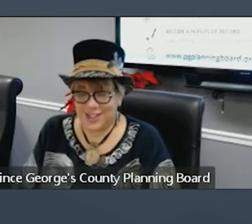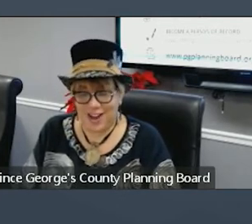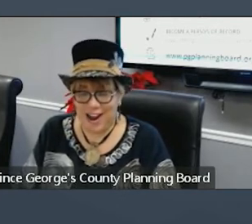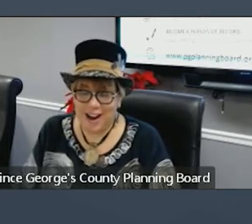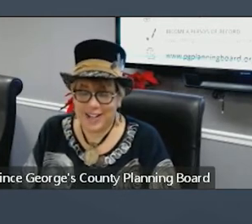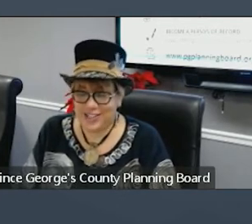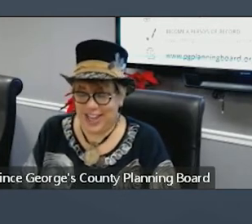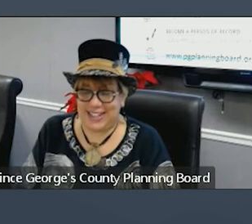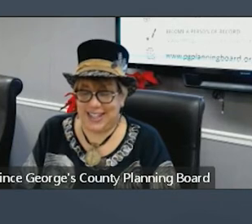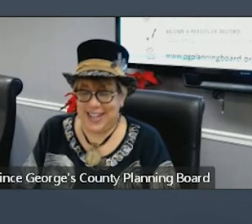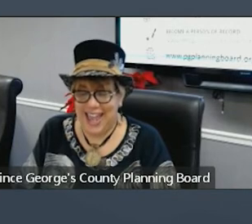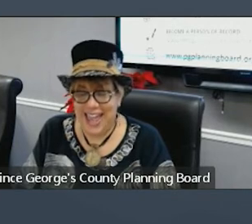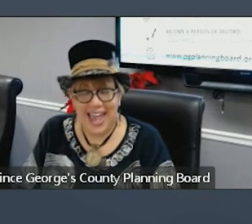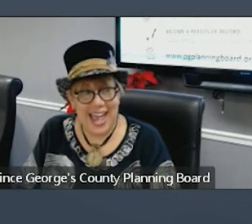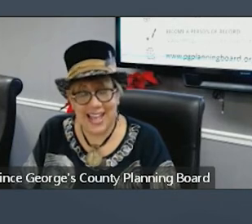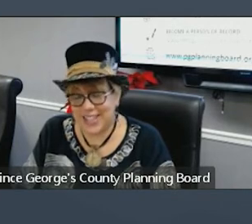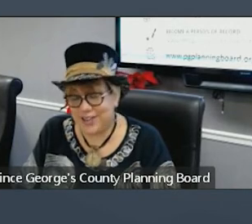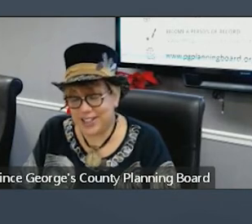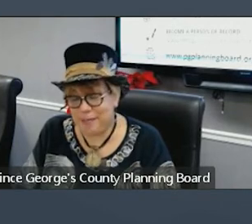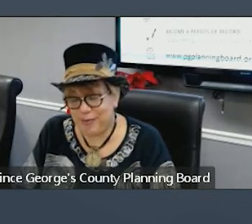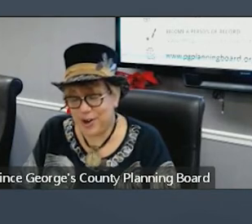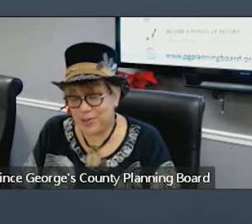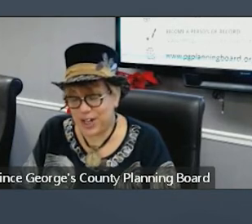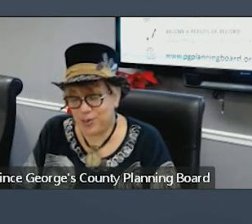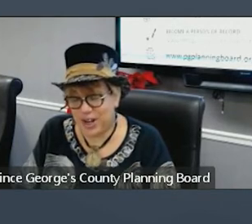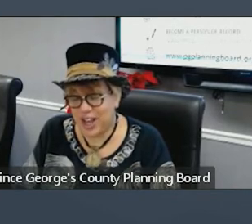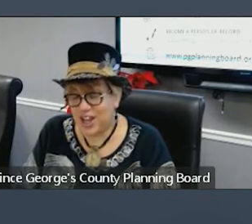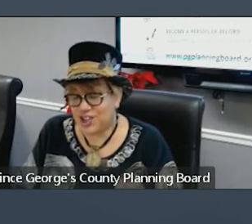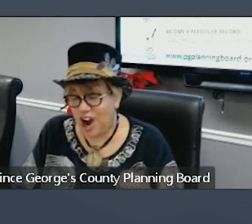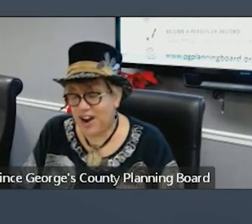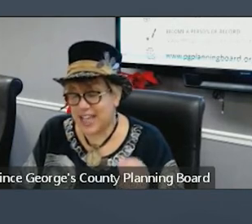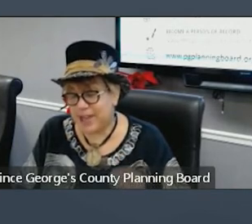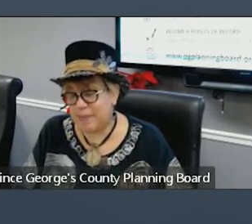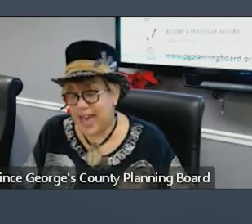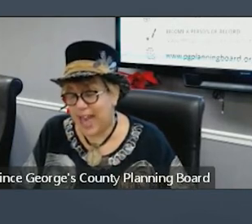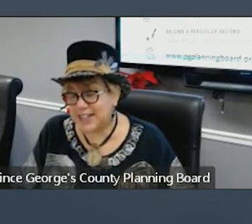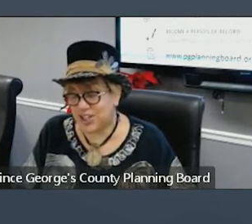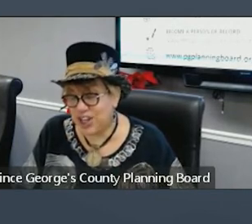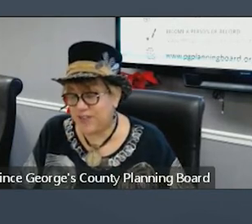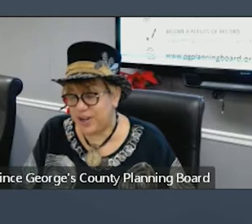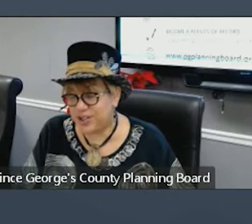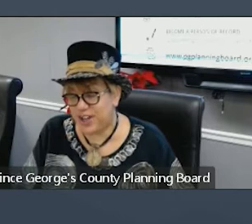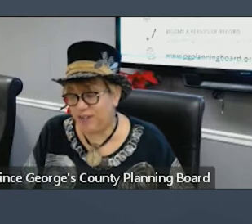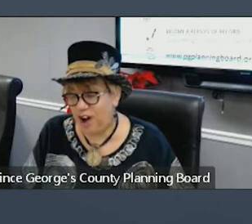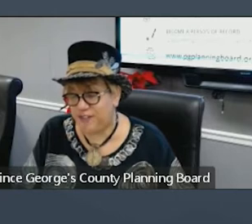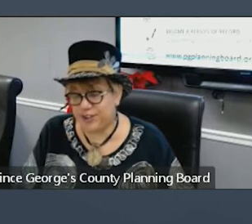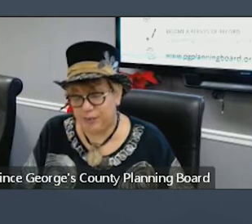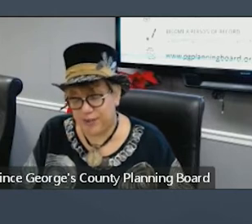Tara Jackson, as of December four, 2020, Tara has become the acting chief administrative officer for